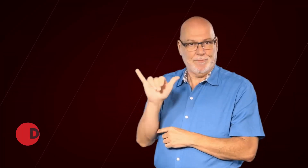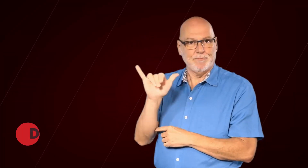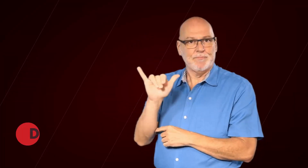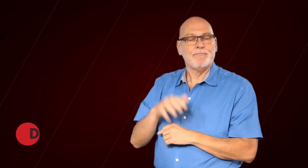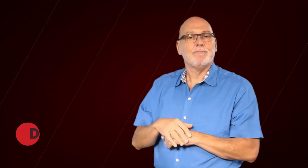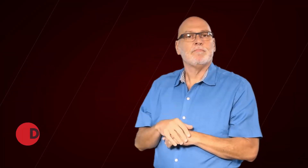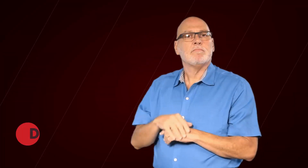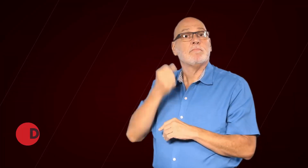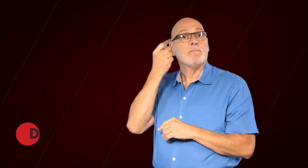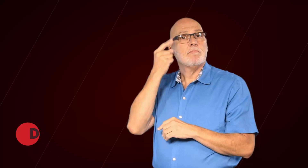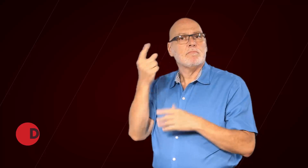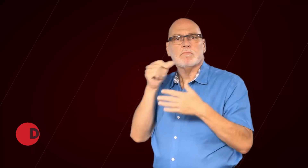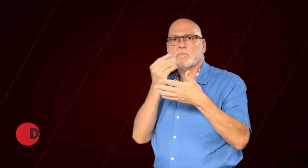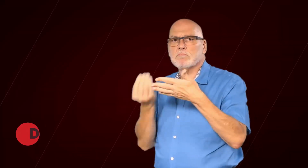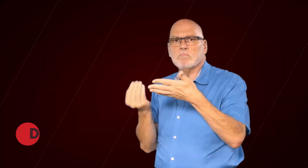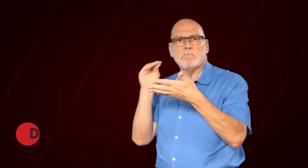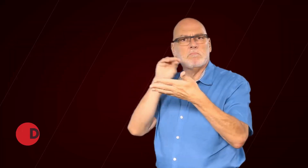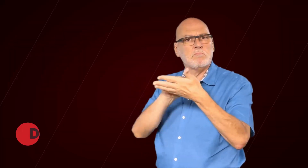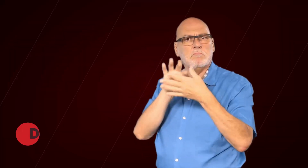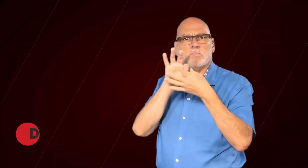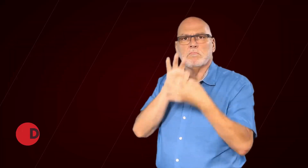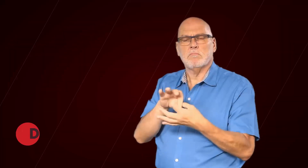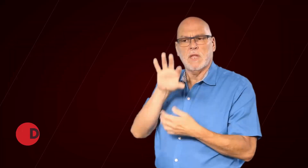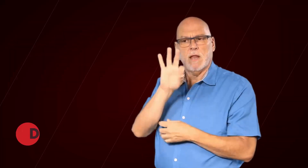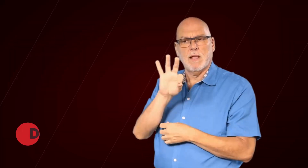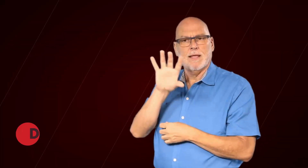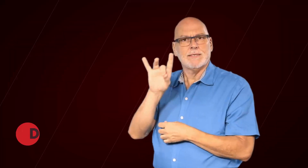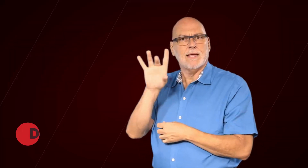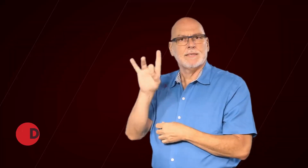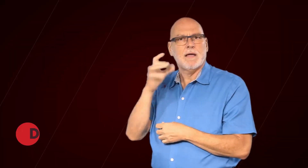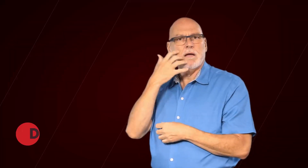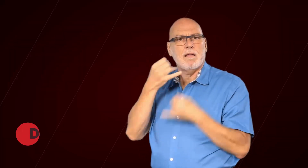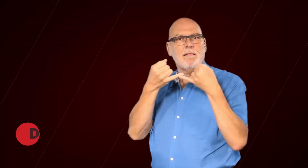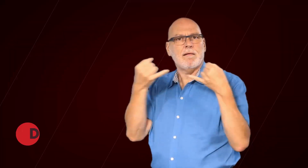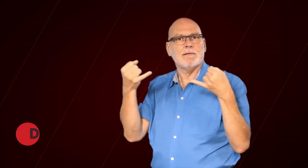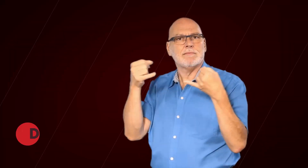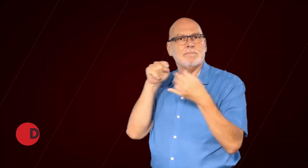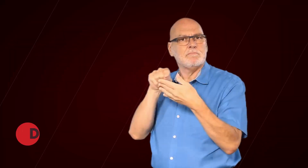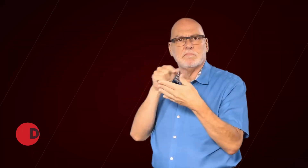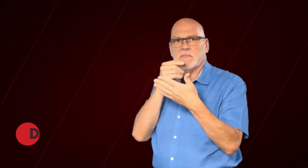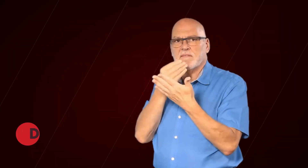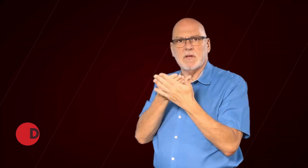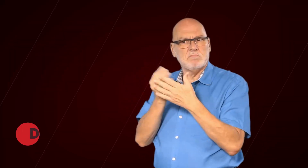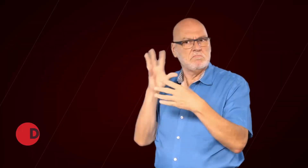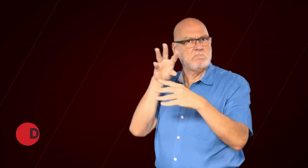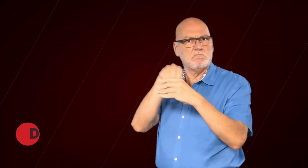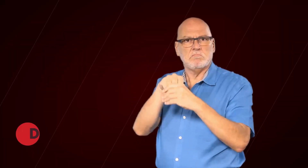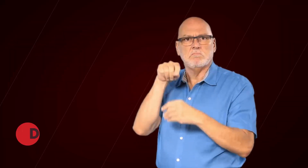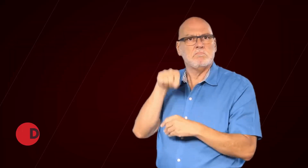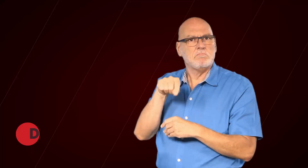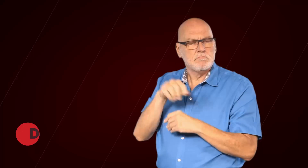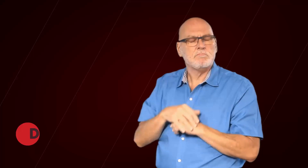it did not include funding for 988 Hotline.